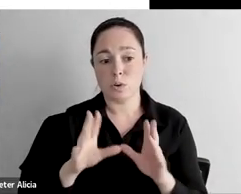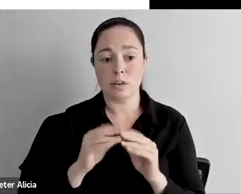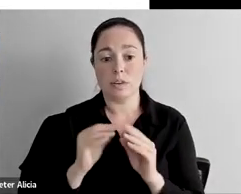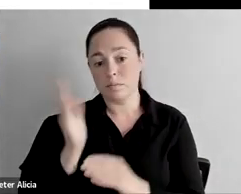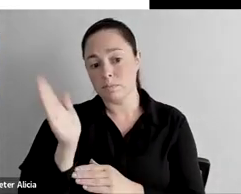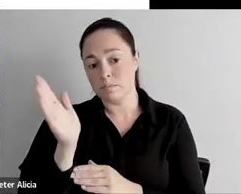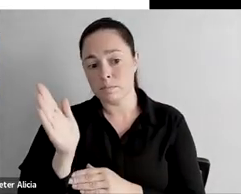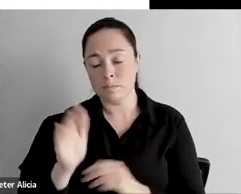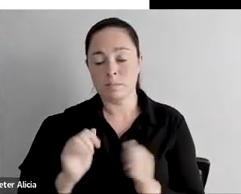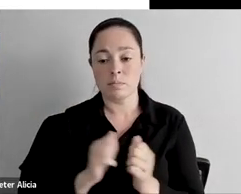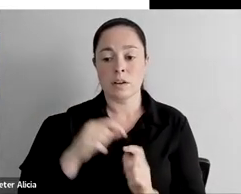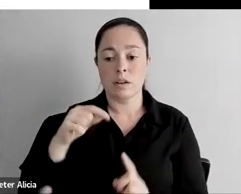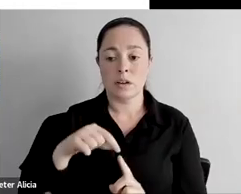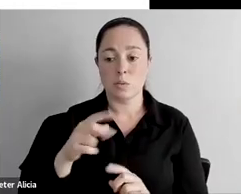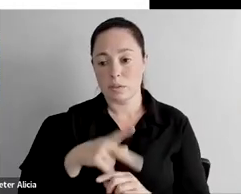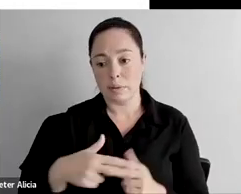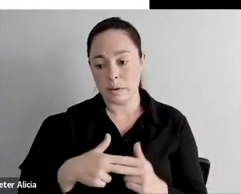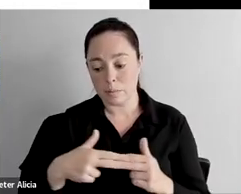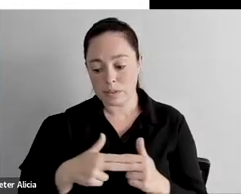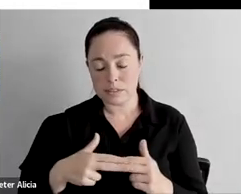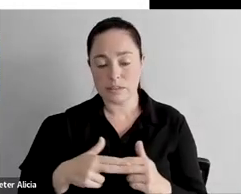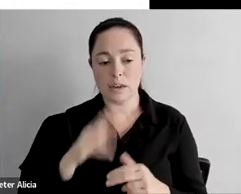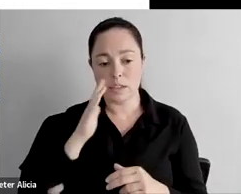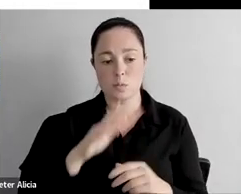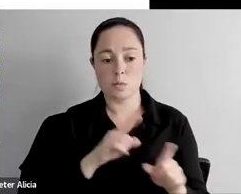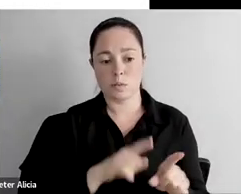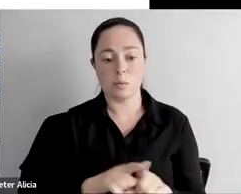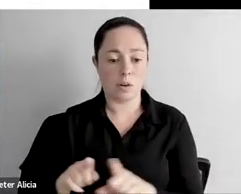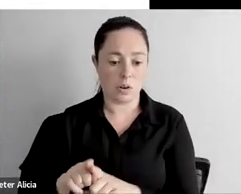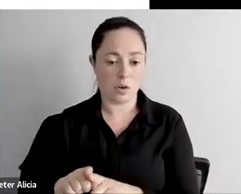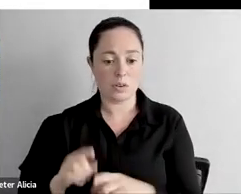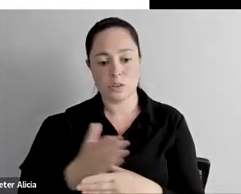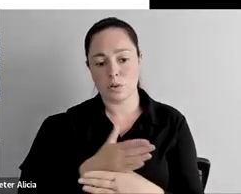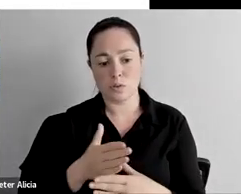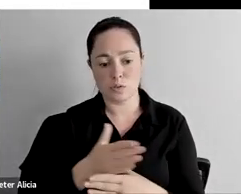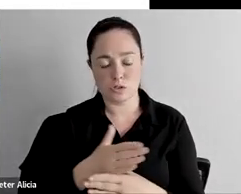along with the slides, we will also share a frequently